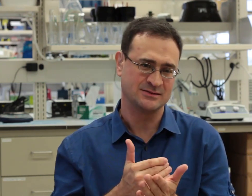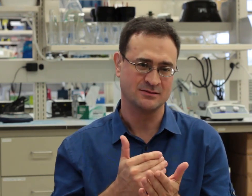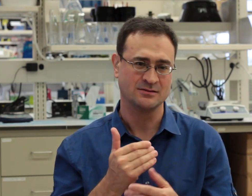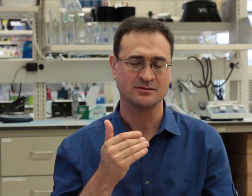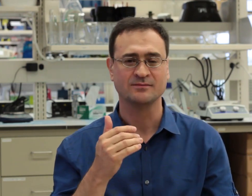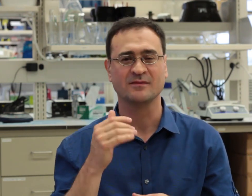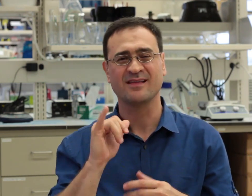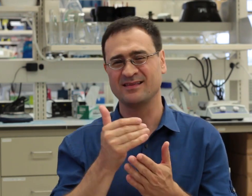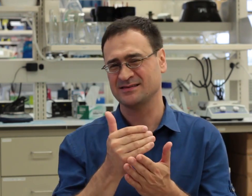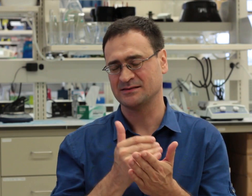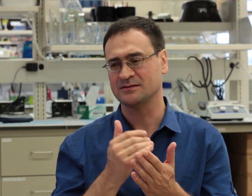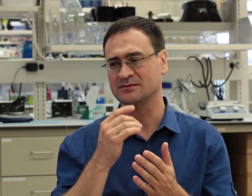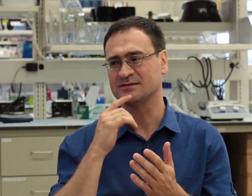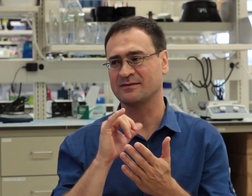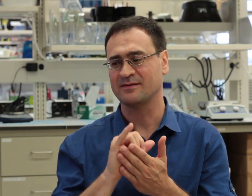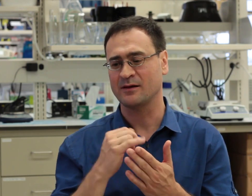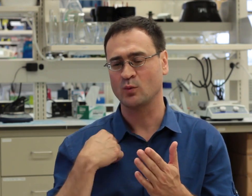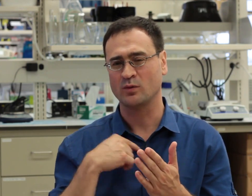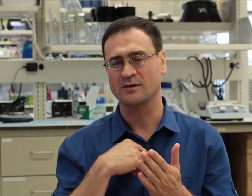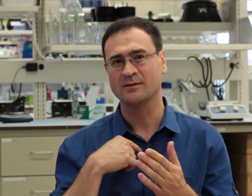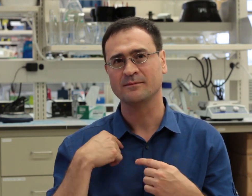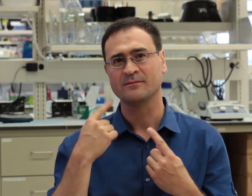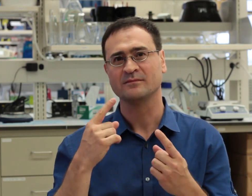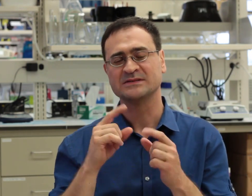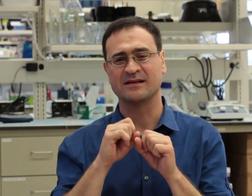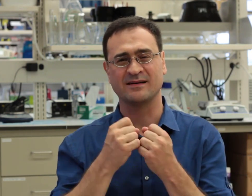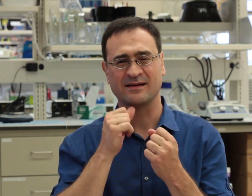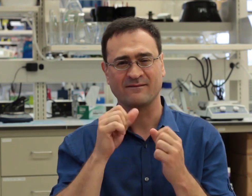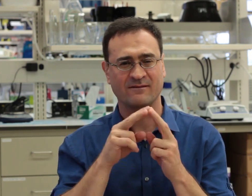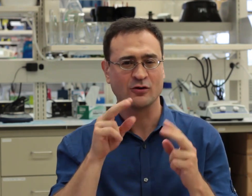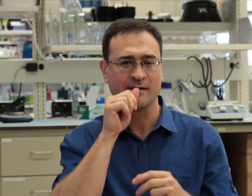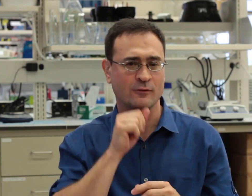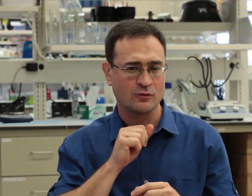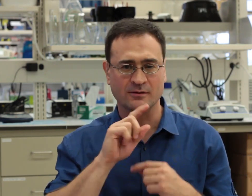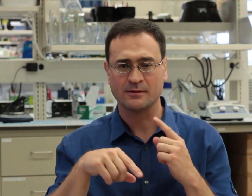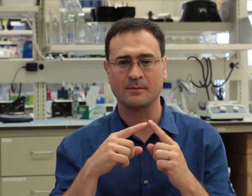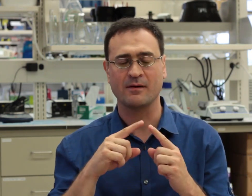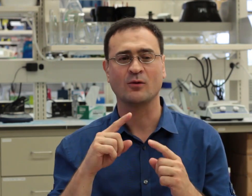teach us a lesson. And the lesson is that as a society we haven't been